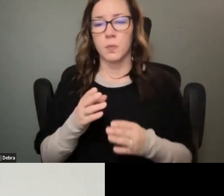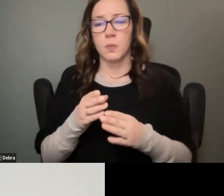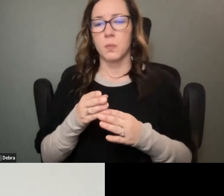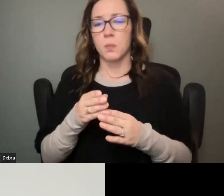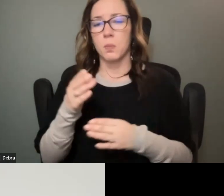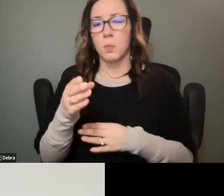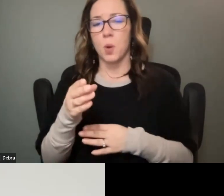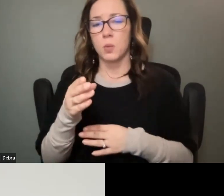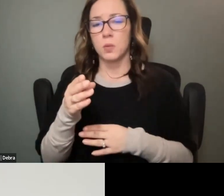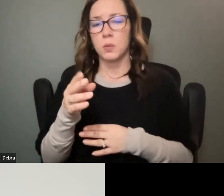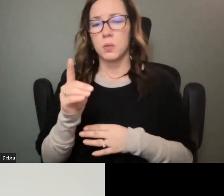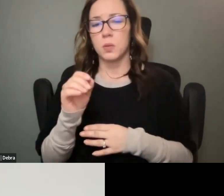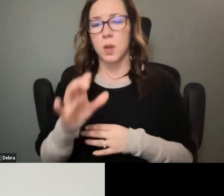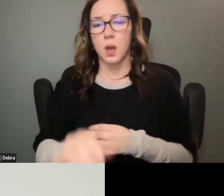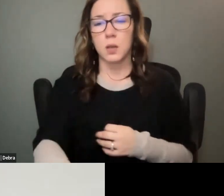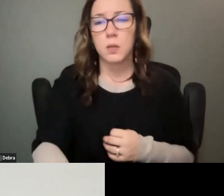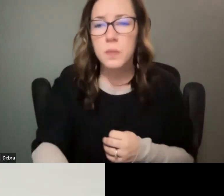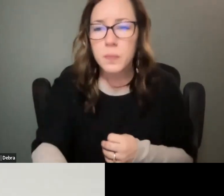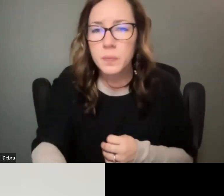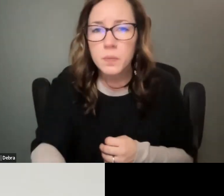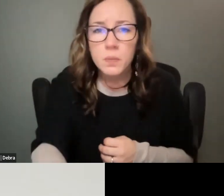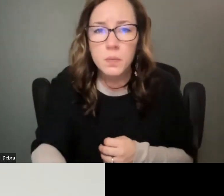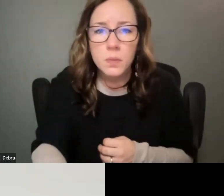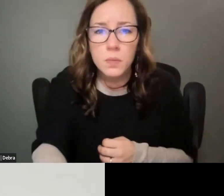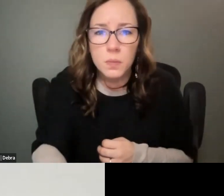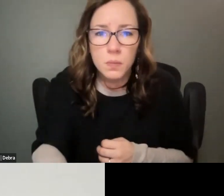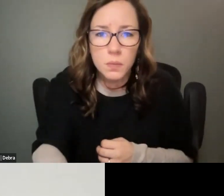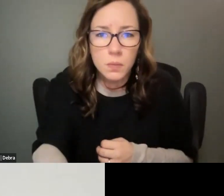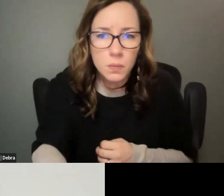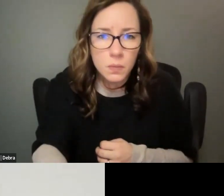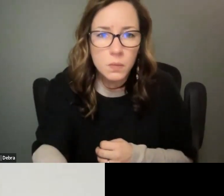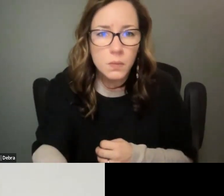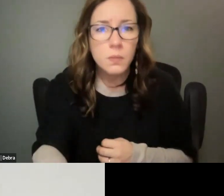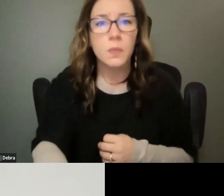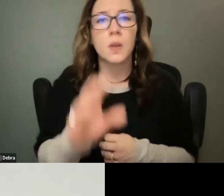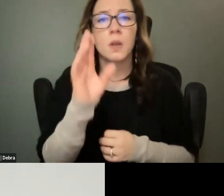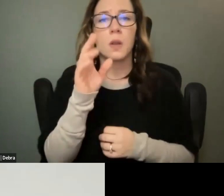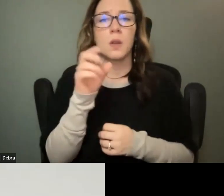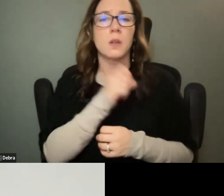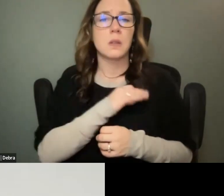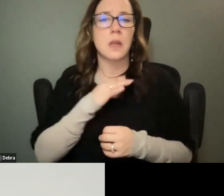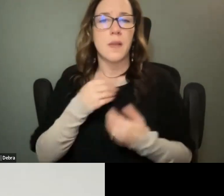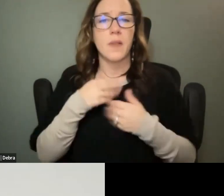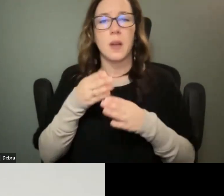submit as PD or PI